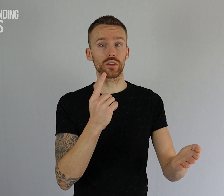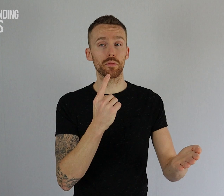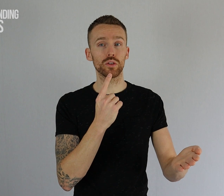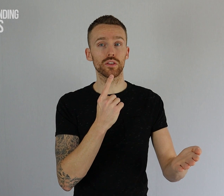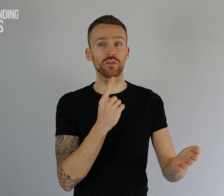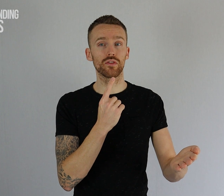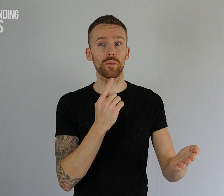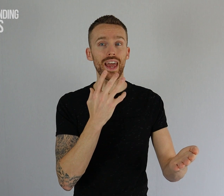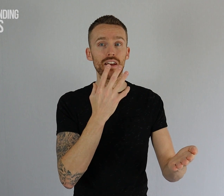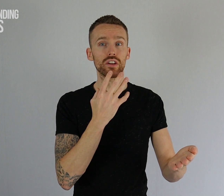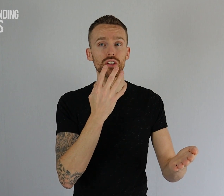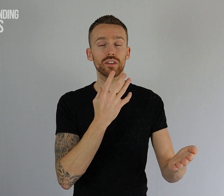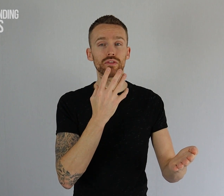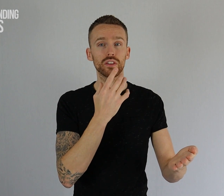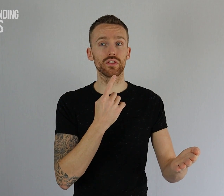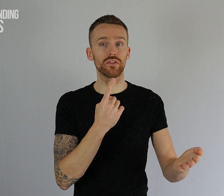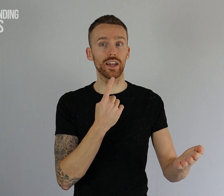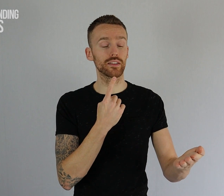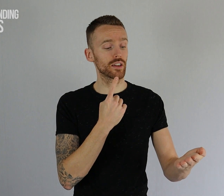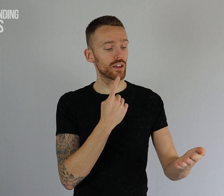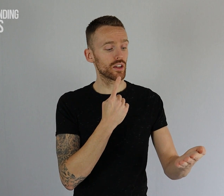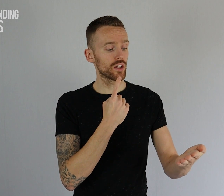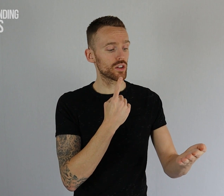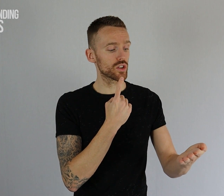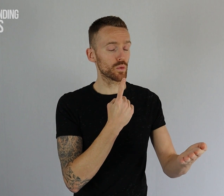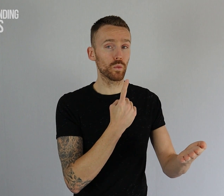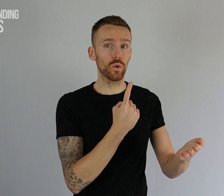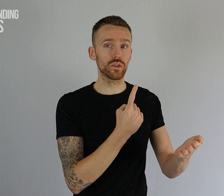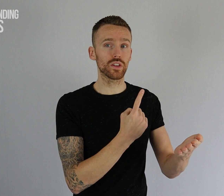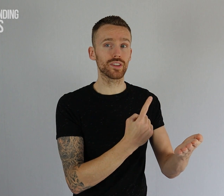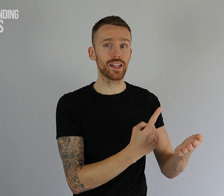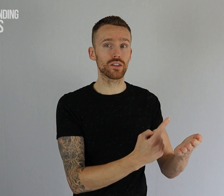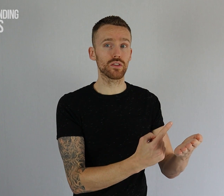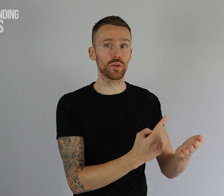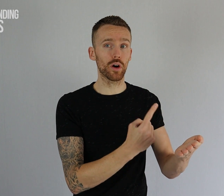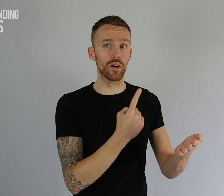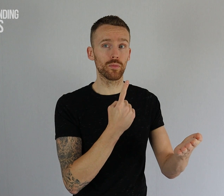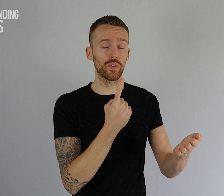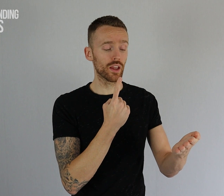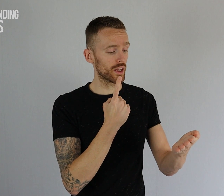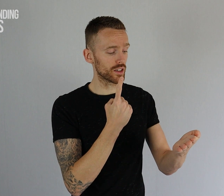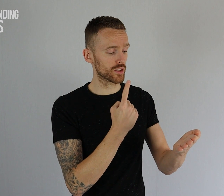to motion from the area just in front of your face towards the centre of the palm and just